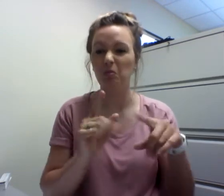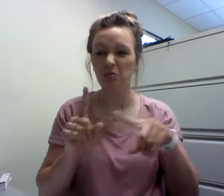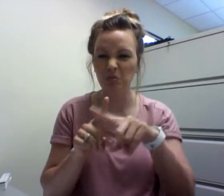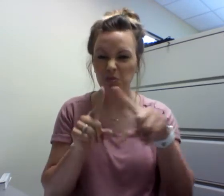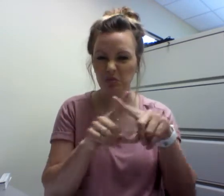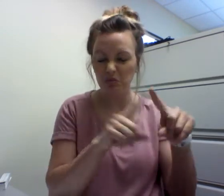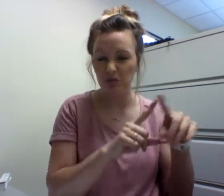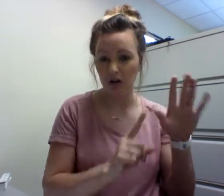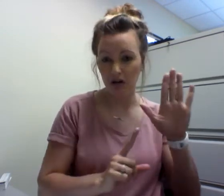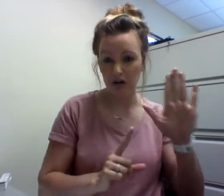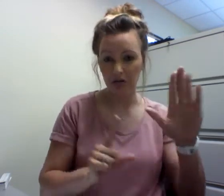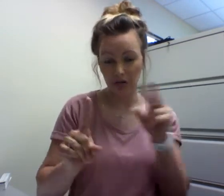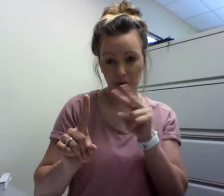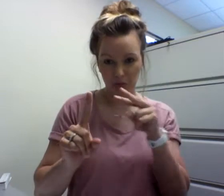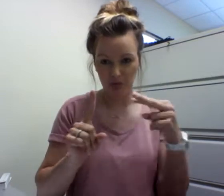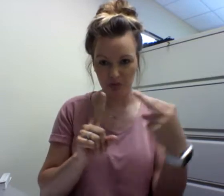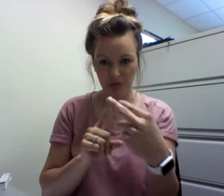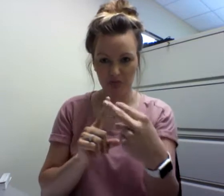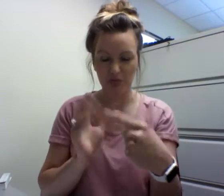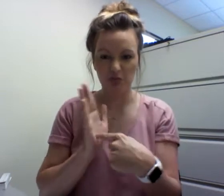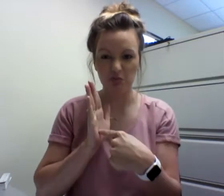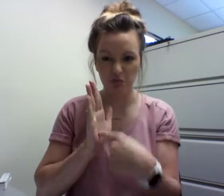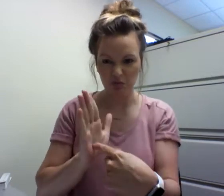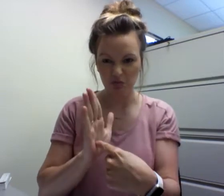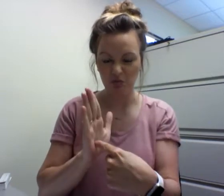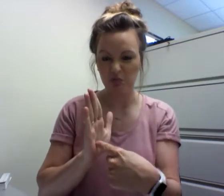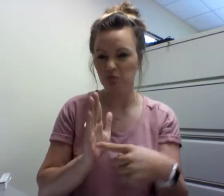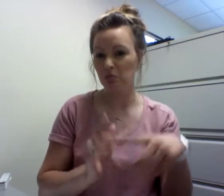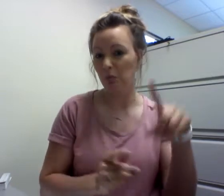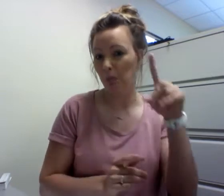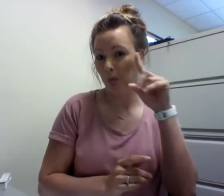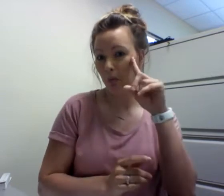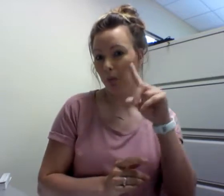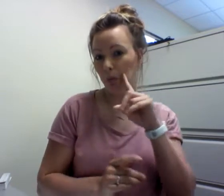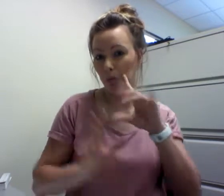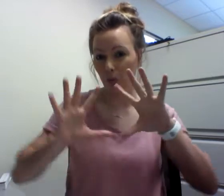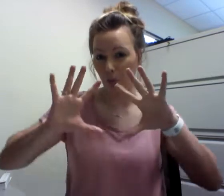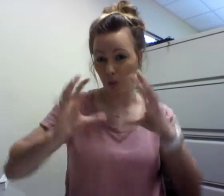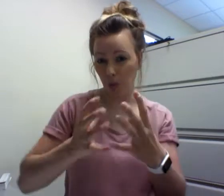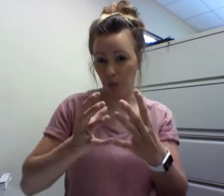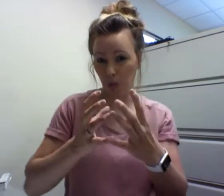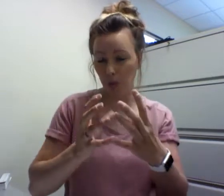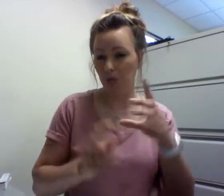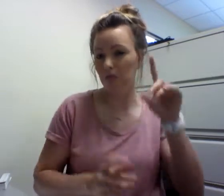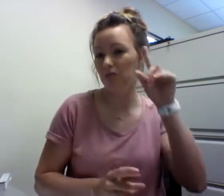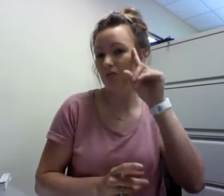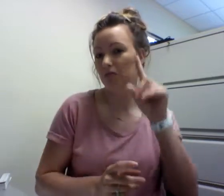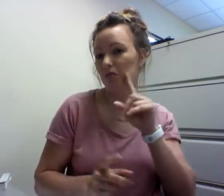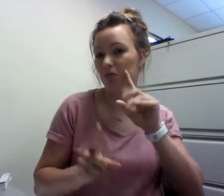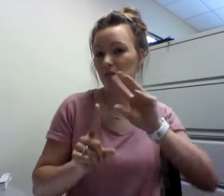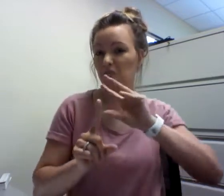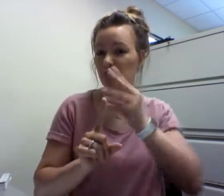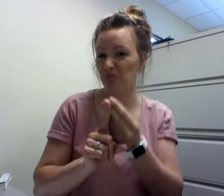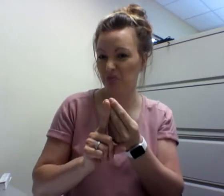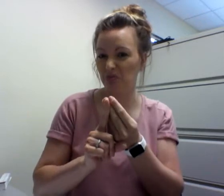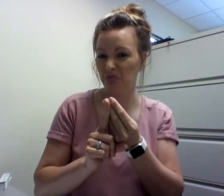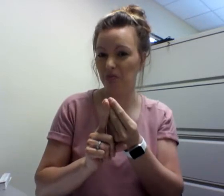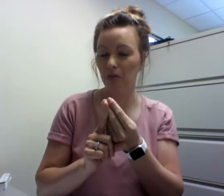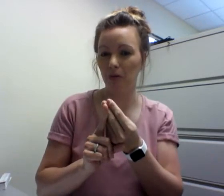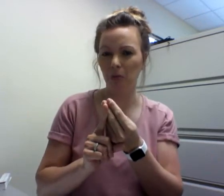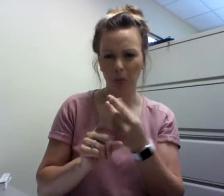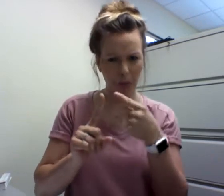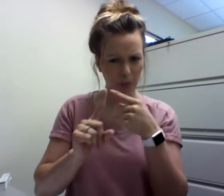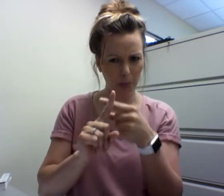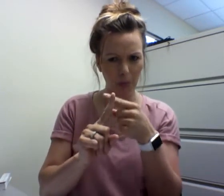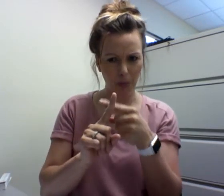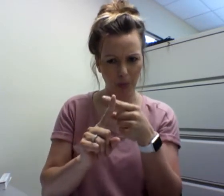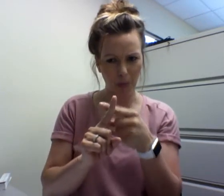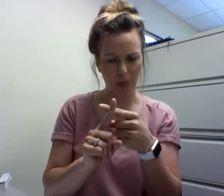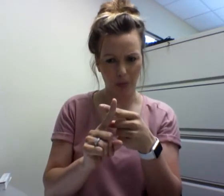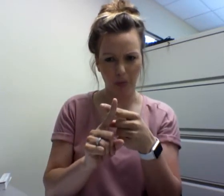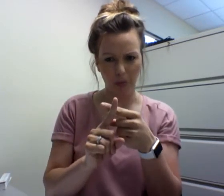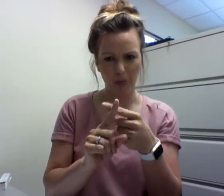about their perspective on Deaf culture as a very positive and good thing.